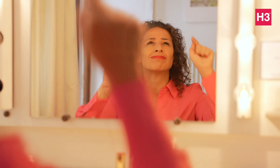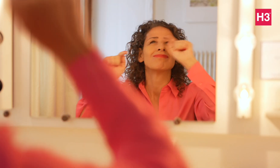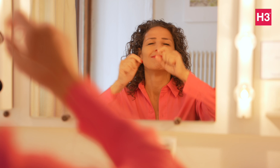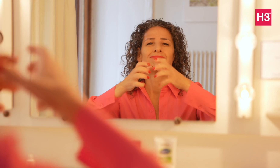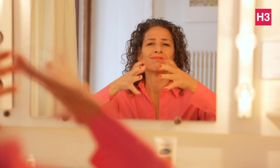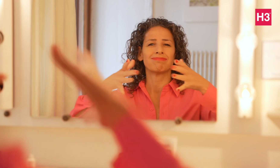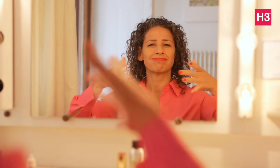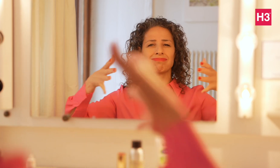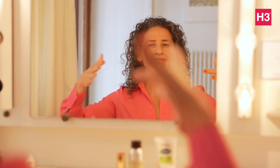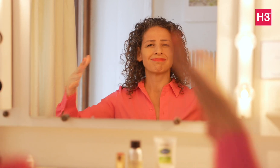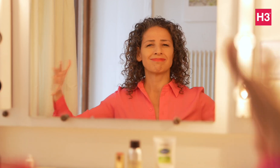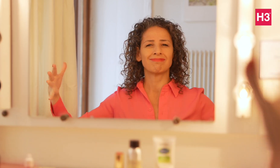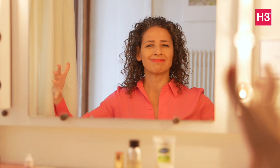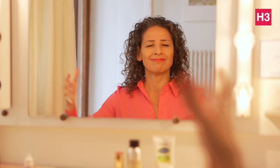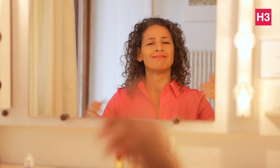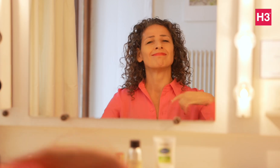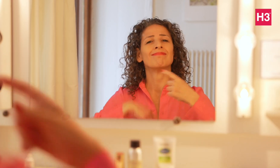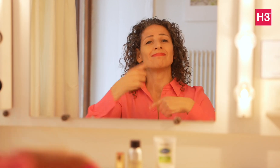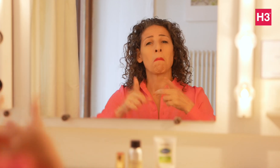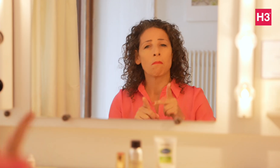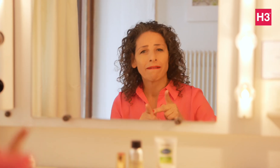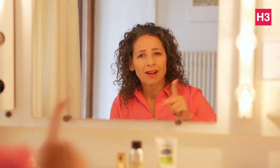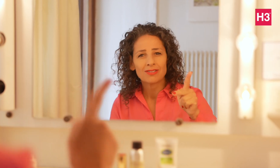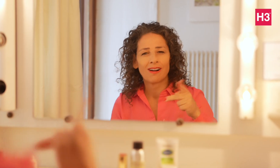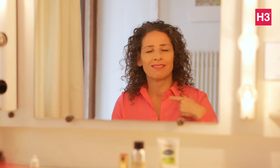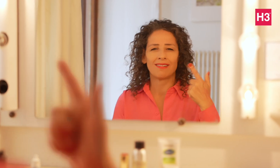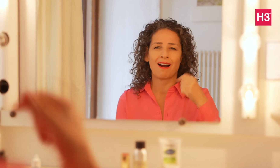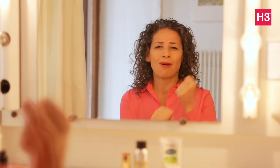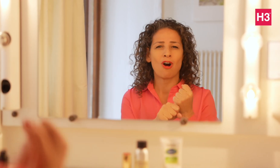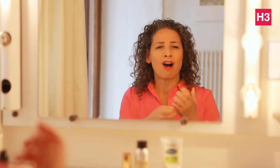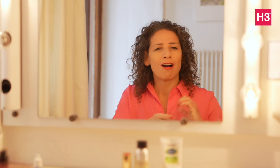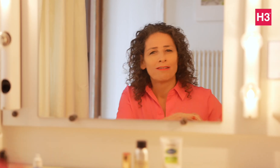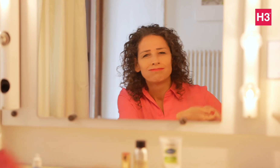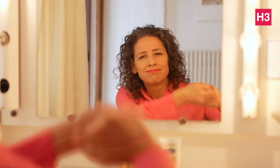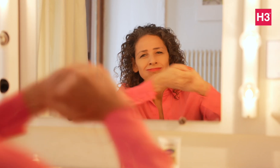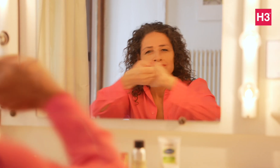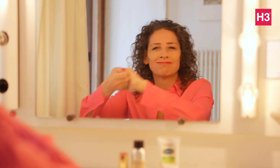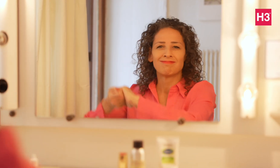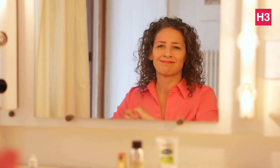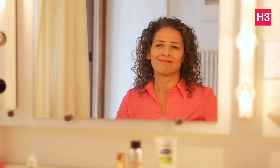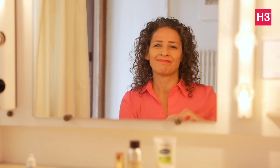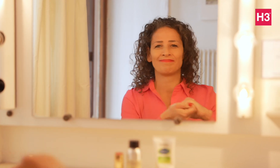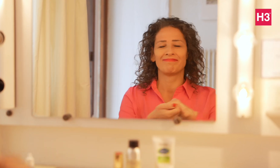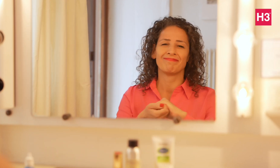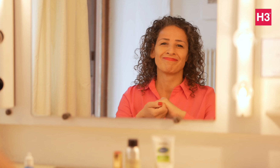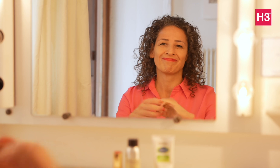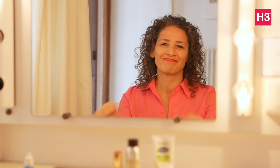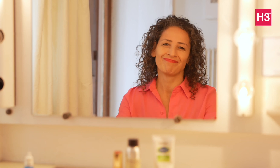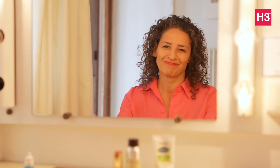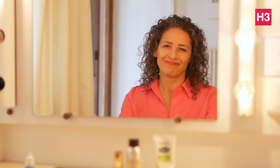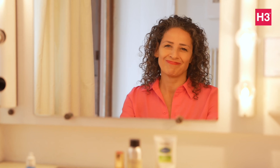A space where professional Deaf artists can come together, collaborate, and thrive.